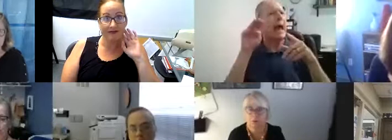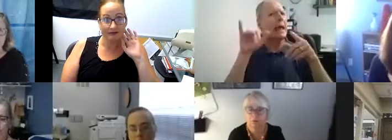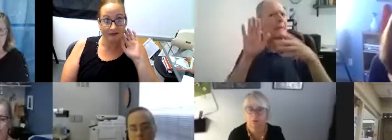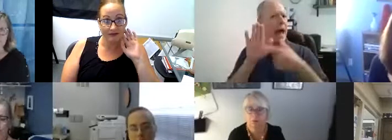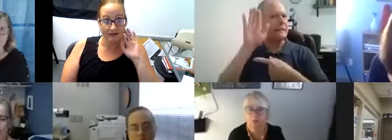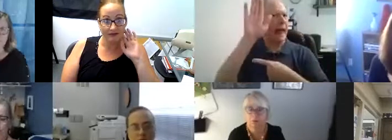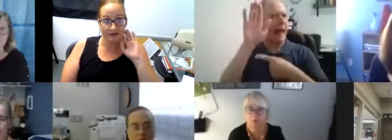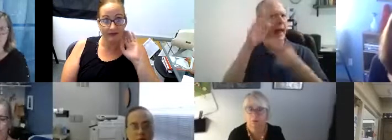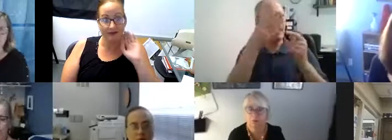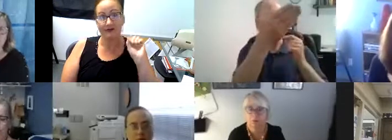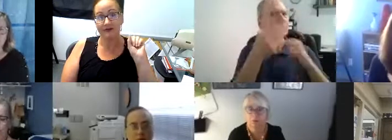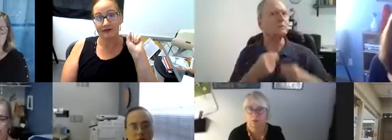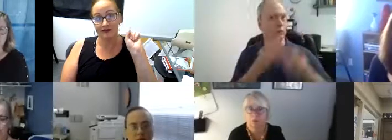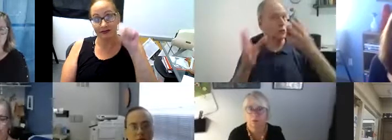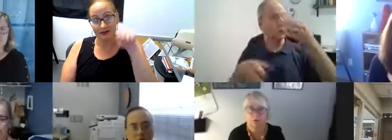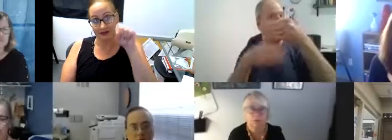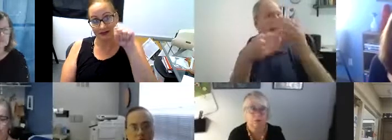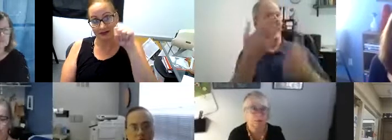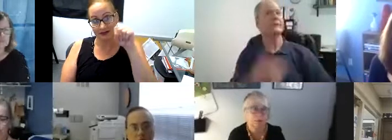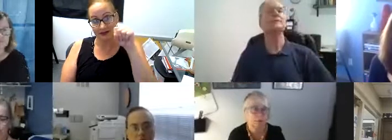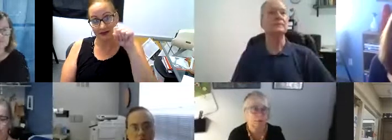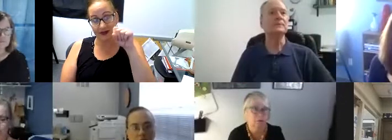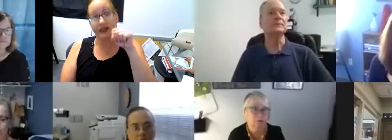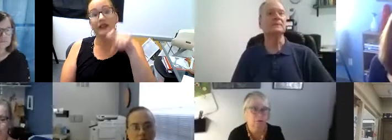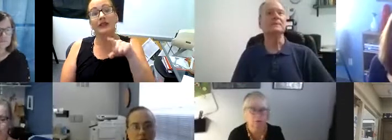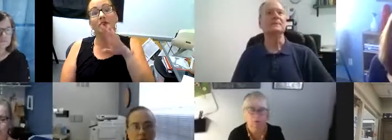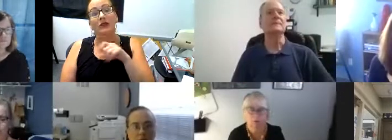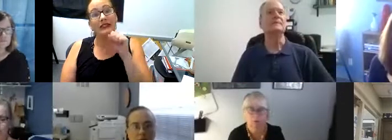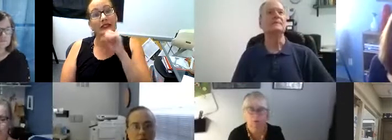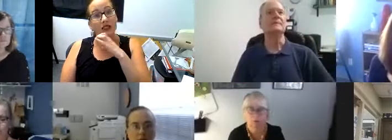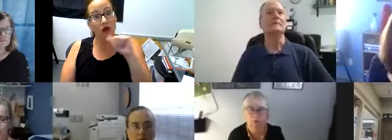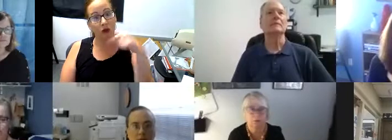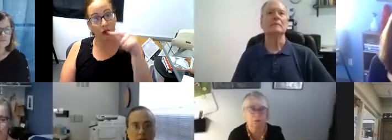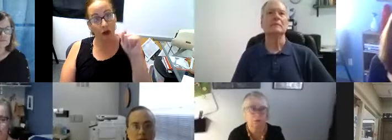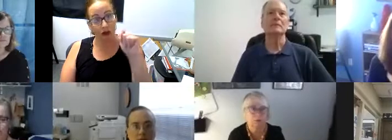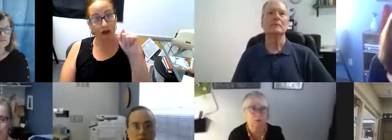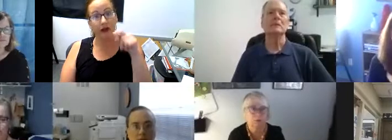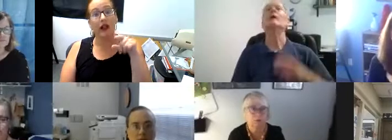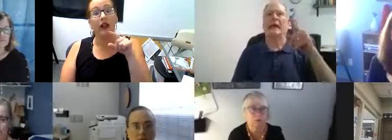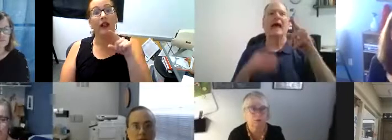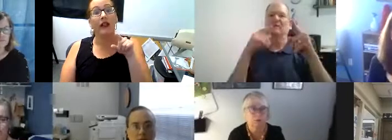Amy, you have your hand up. Do you have anything to say? Amy: Yes, there is a question asked by Lisa about the senior apartments.